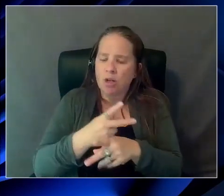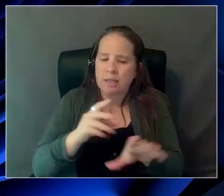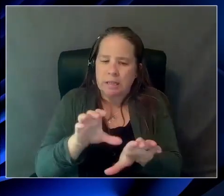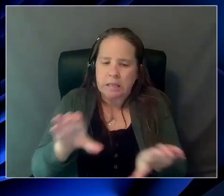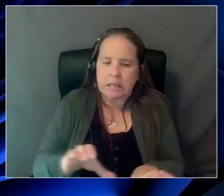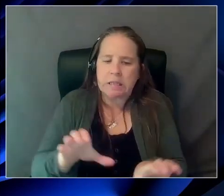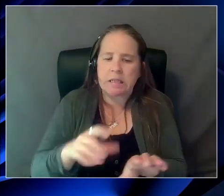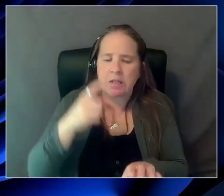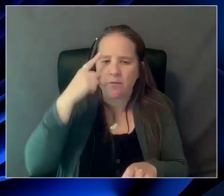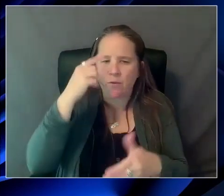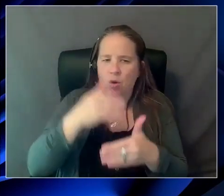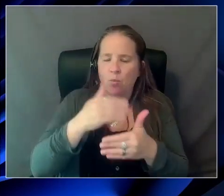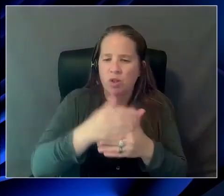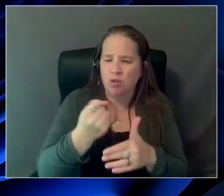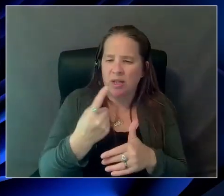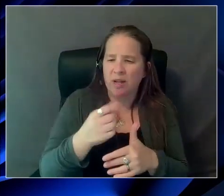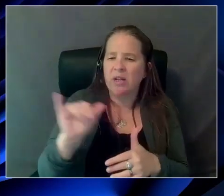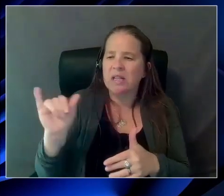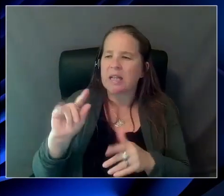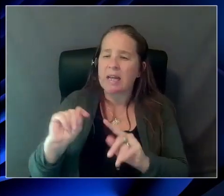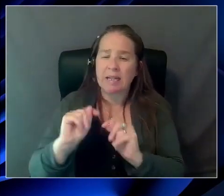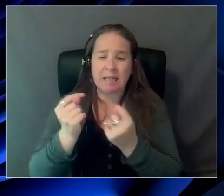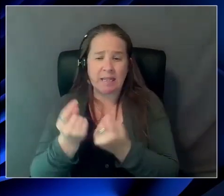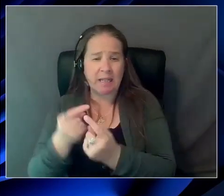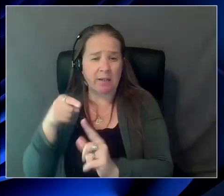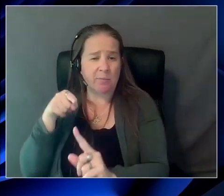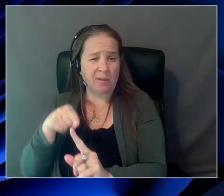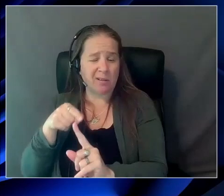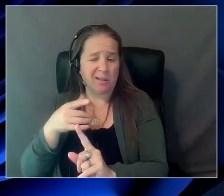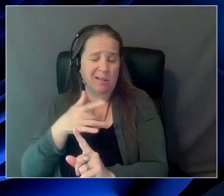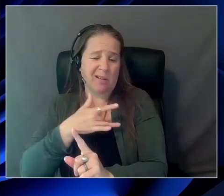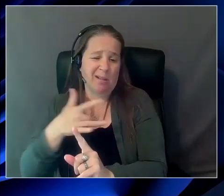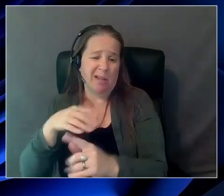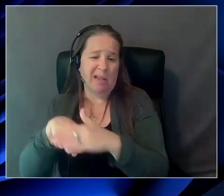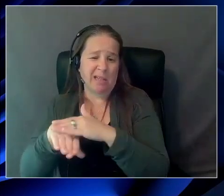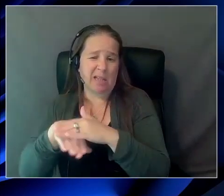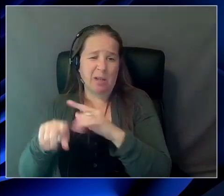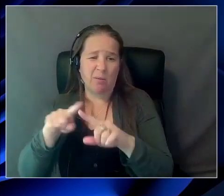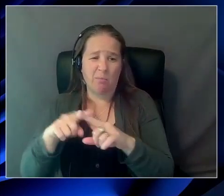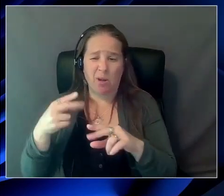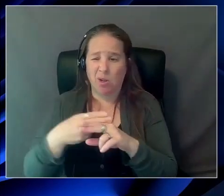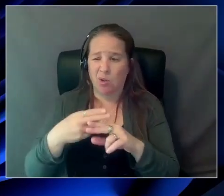For example, Microsoft Teams is technically accessible. However, using it with narrator